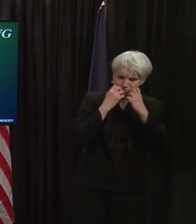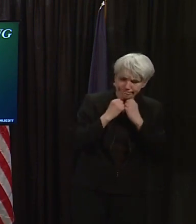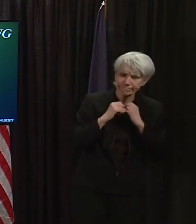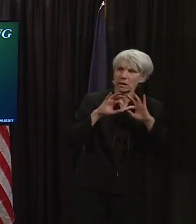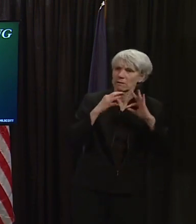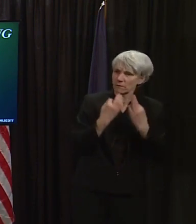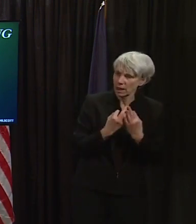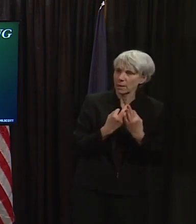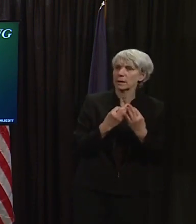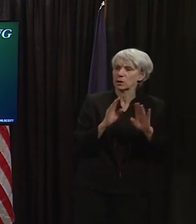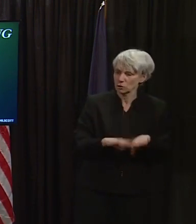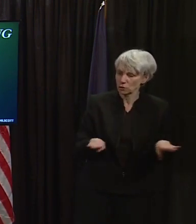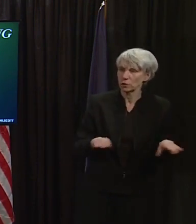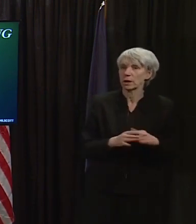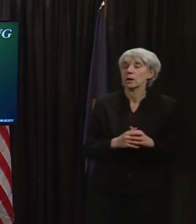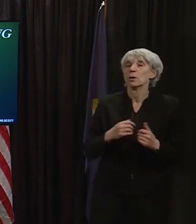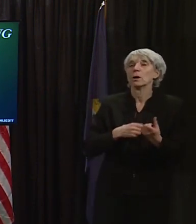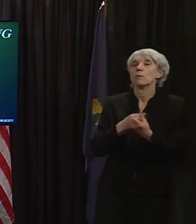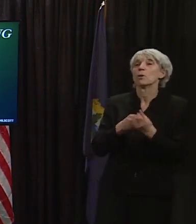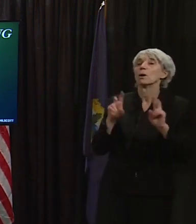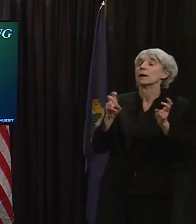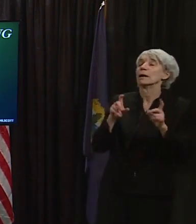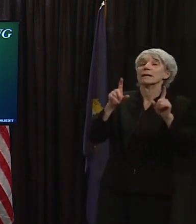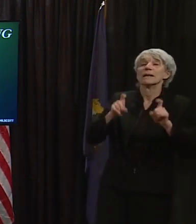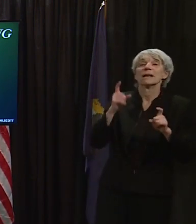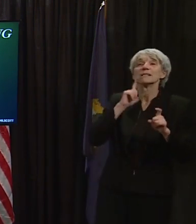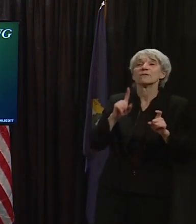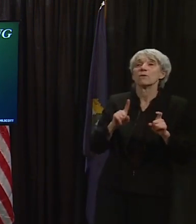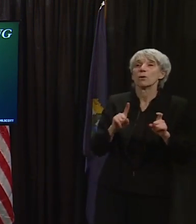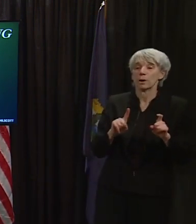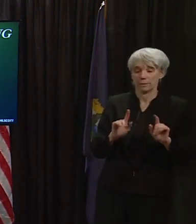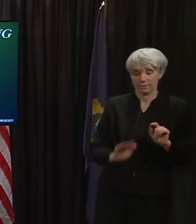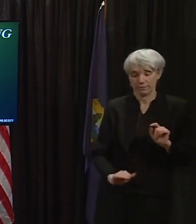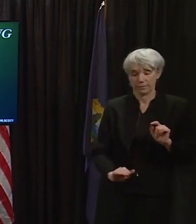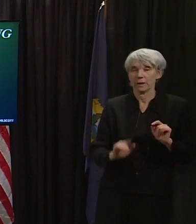Tots program where unvaccinated close contacts are provided at home antigen